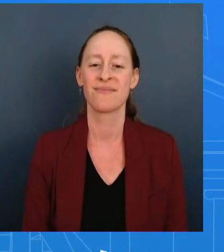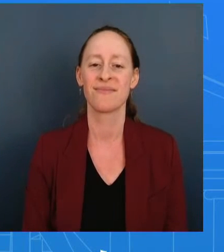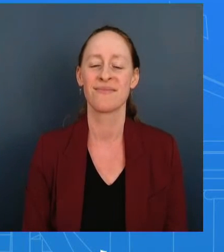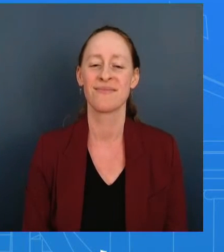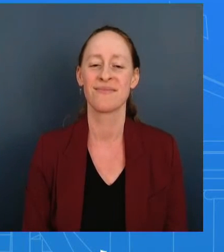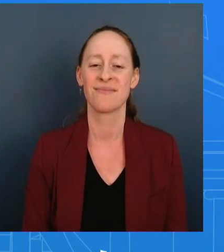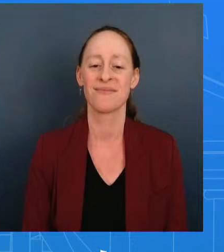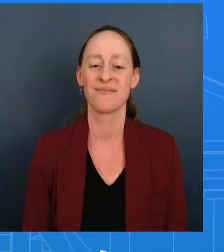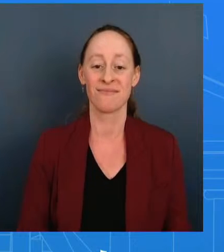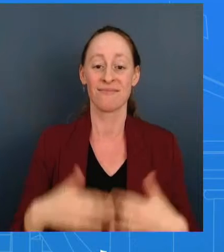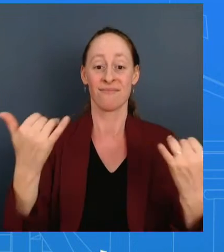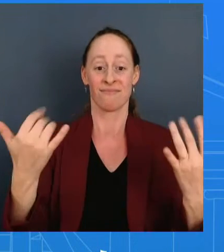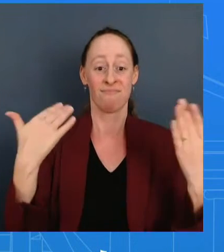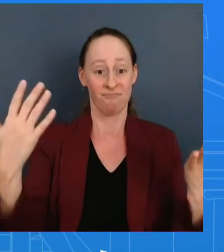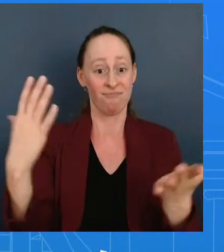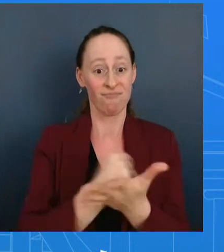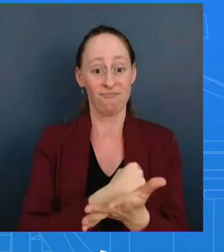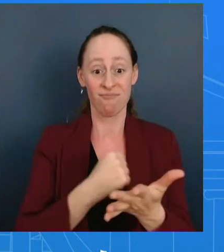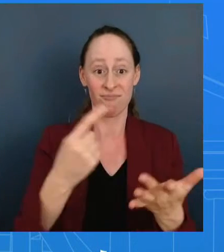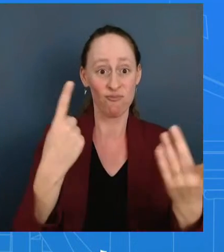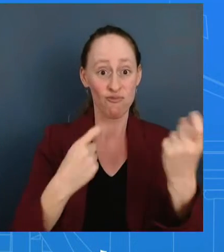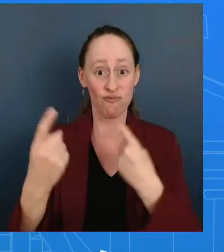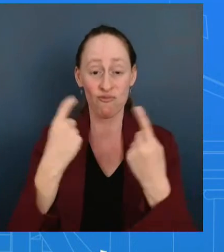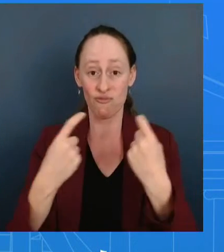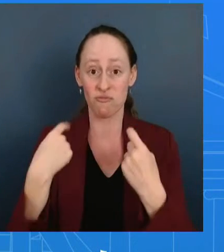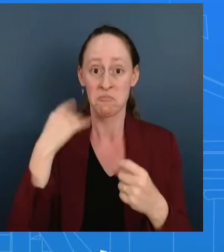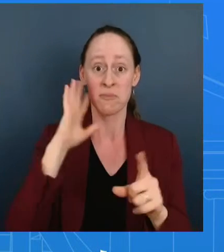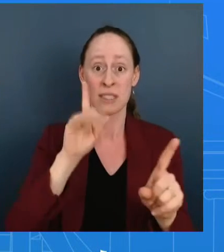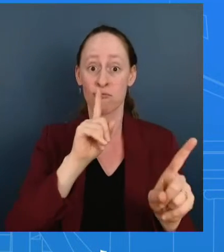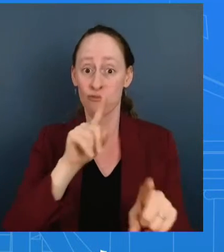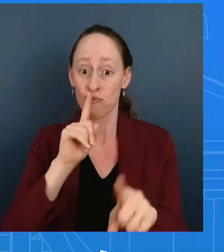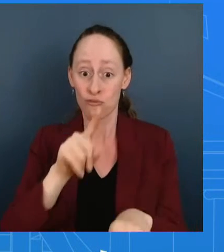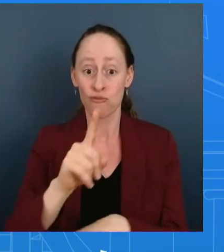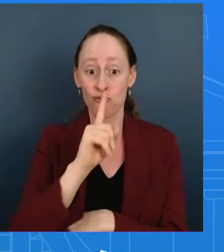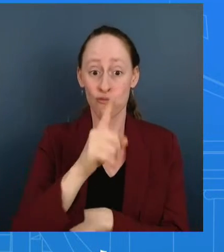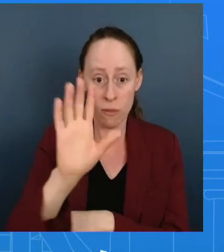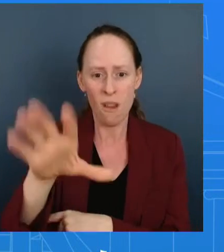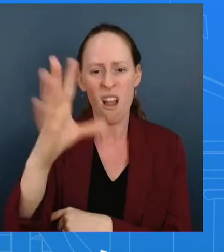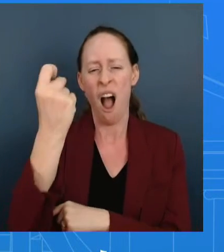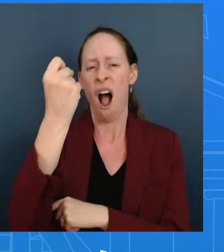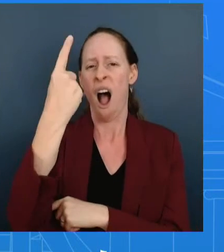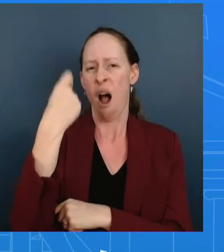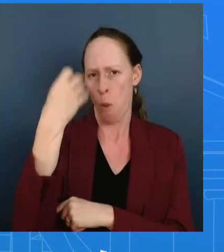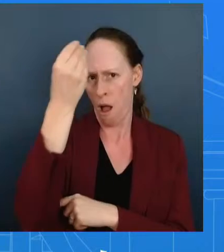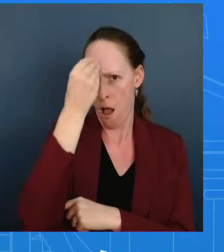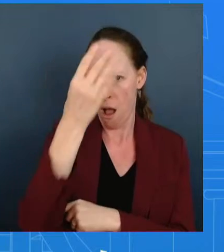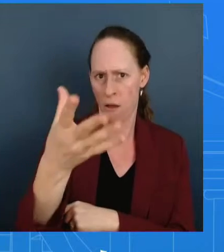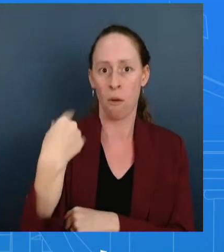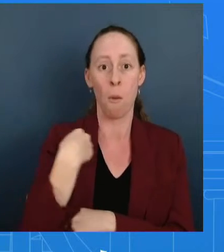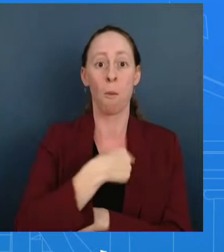Now, we're working to also set up some additional meetings -- bilateral meetings. Ri- the only two that I can speak to right now